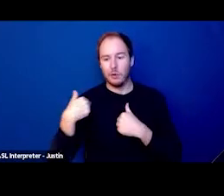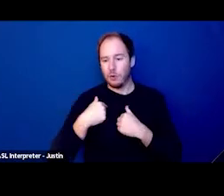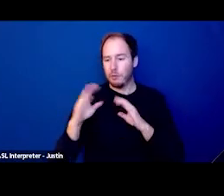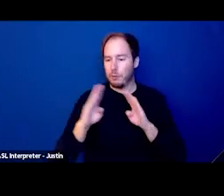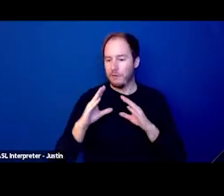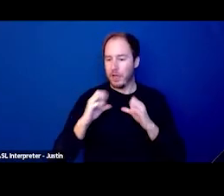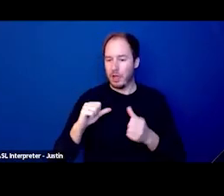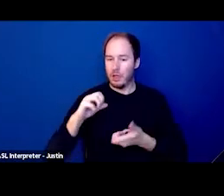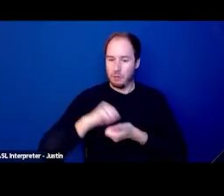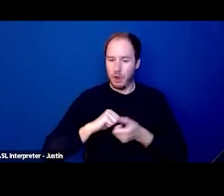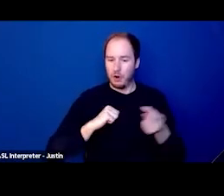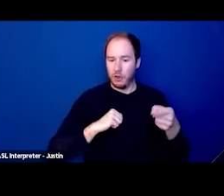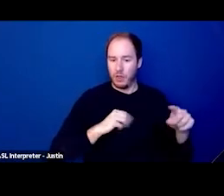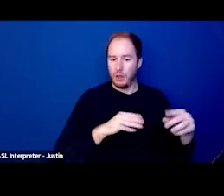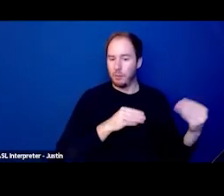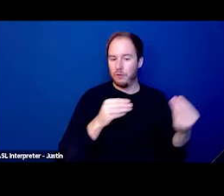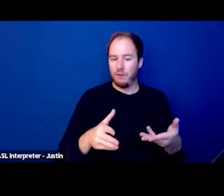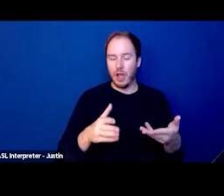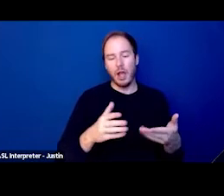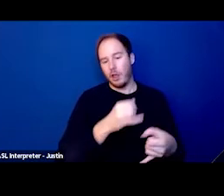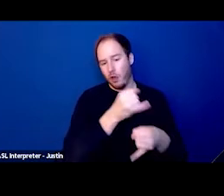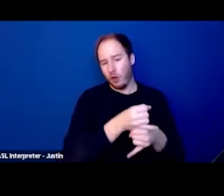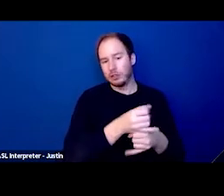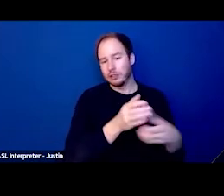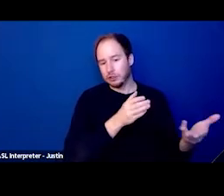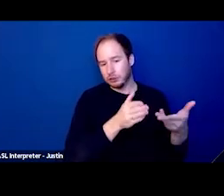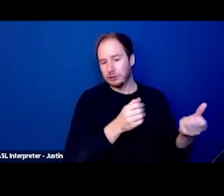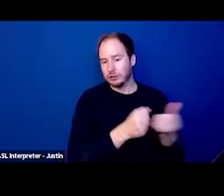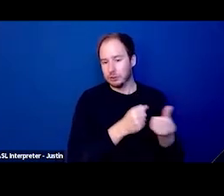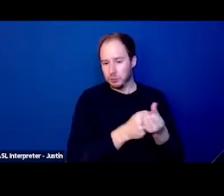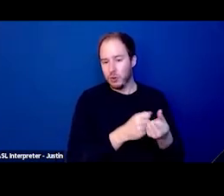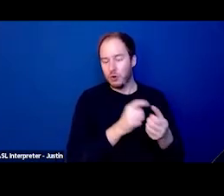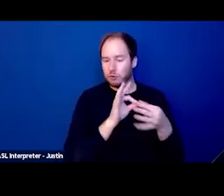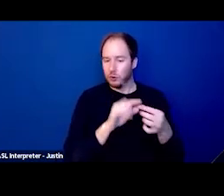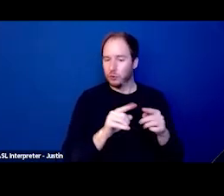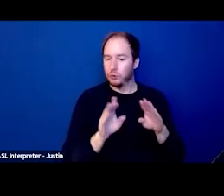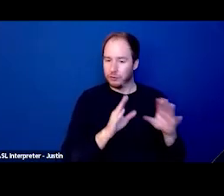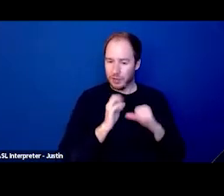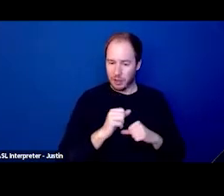they provide those onsite services and support that are really behavioral health mental health focused